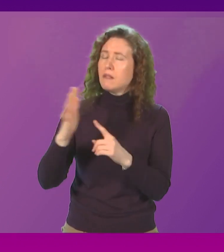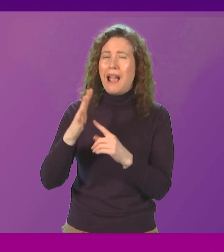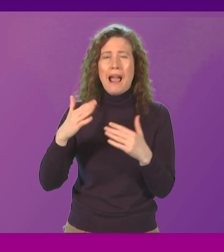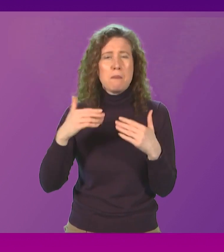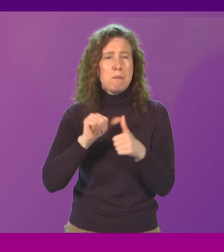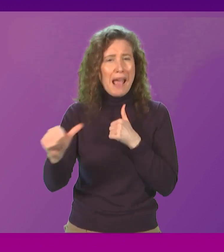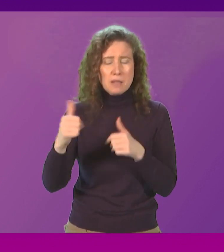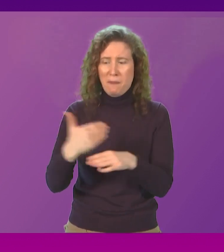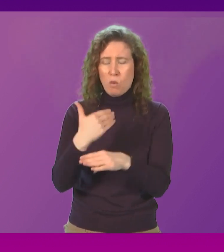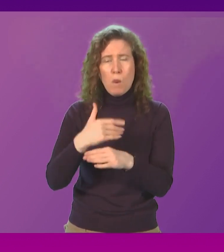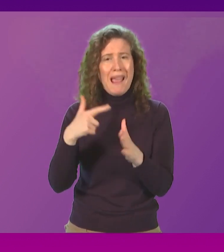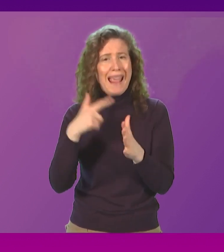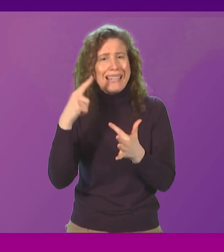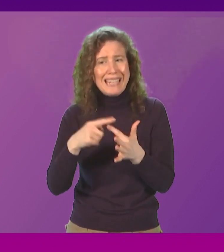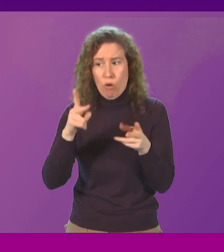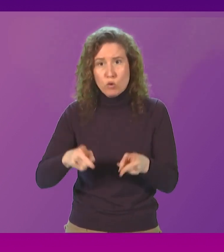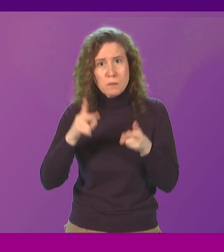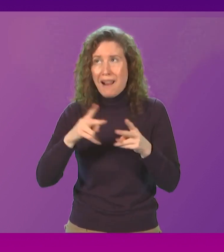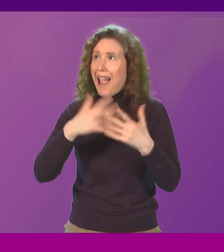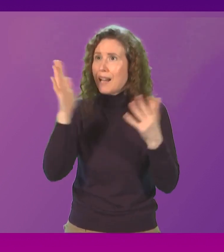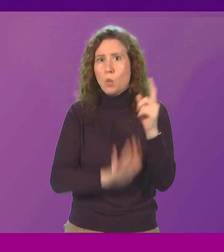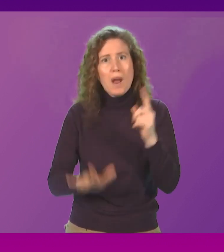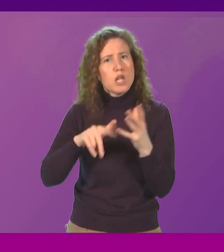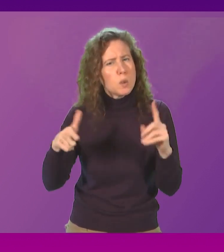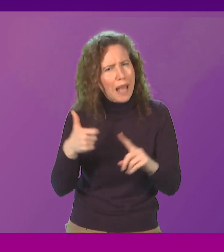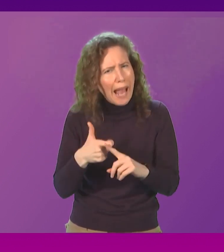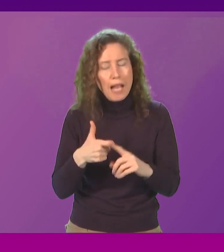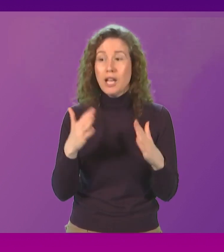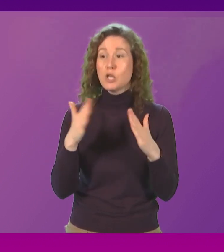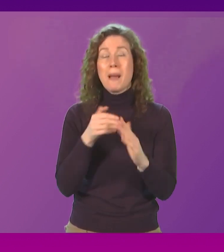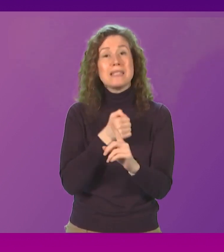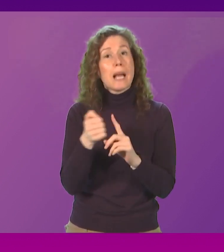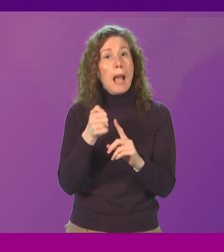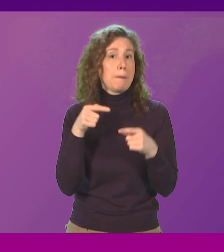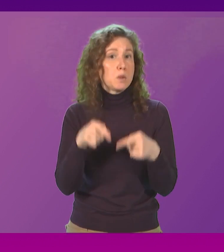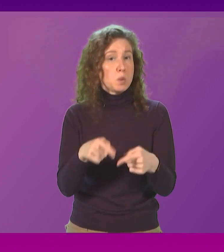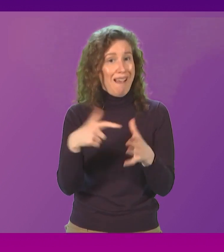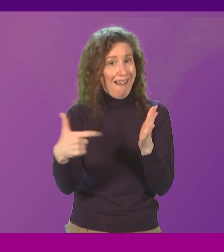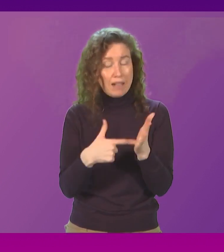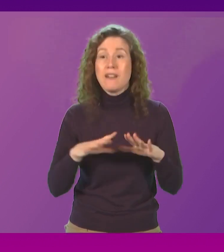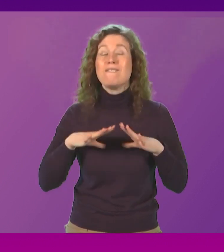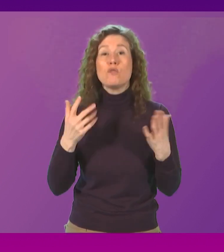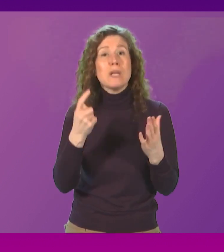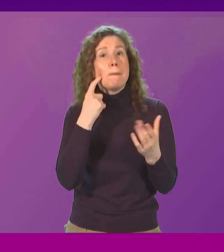accident and emergency departments anywhere in the UK; the Domestic Abuse Act 2018; free